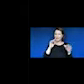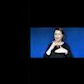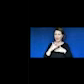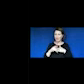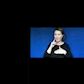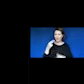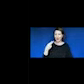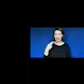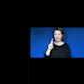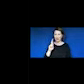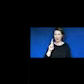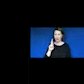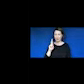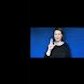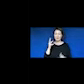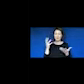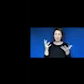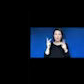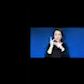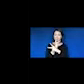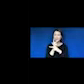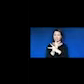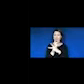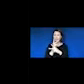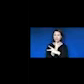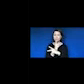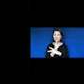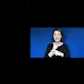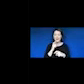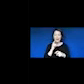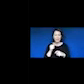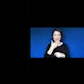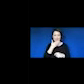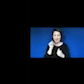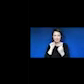We talked about how my client may have a little bit of a barrier as far as having a typical